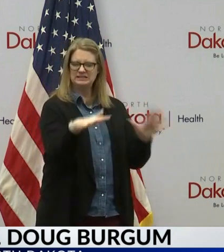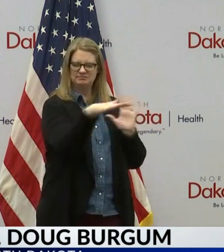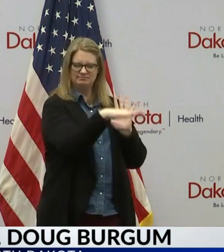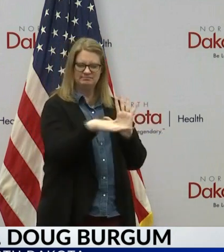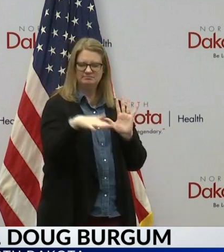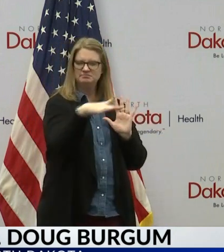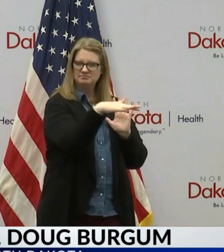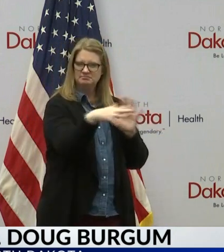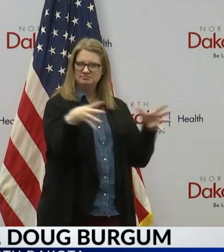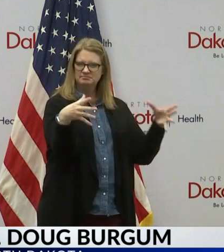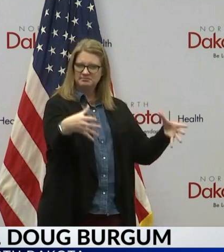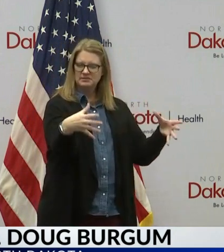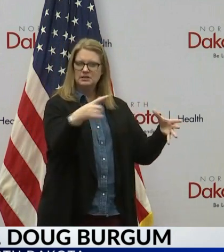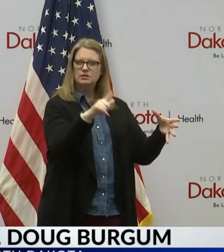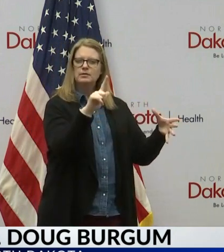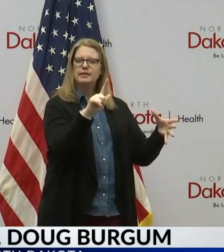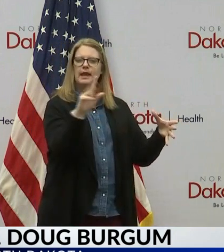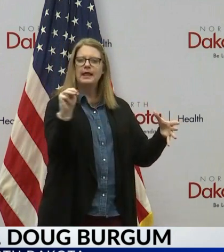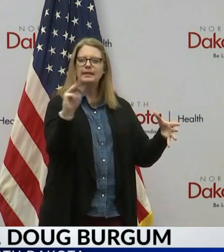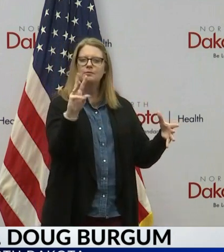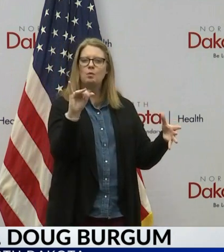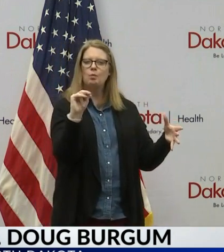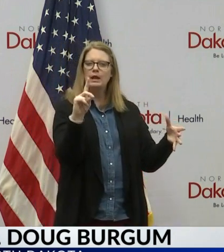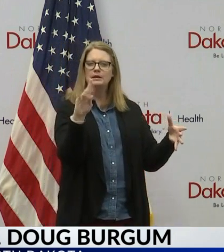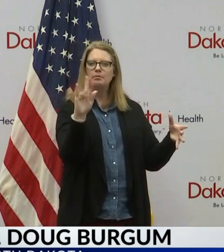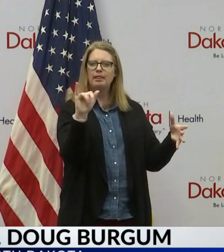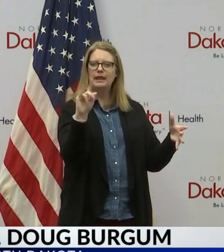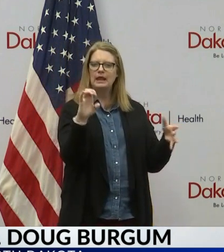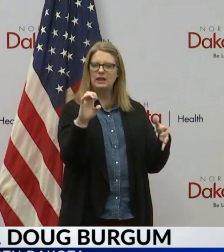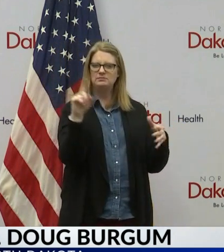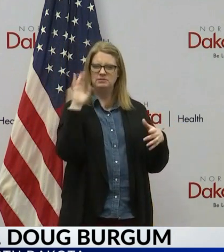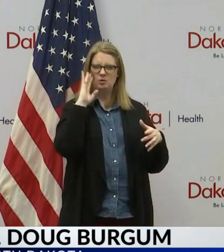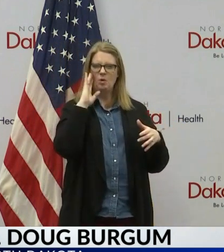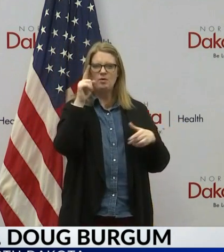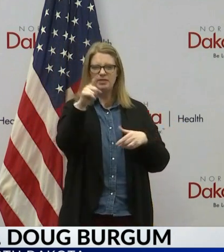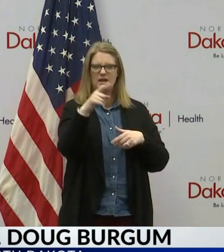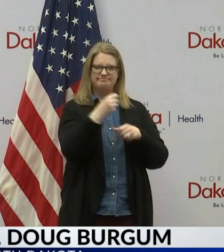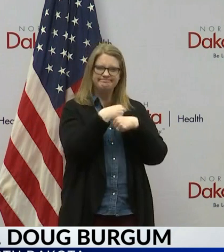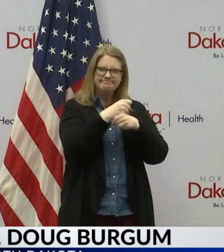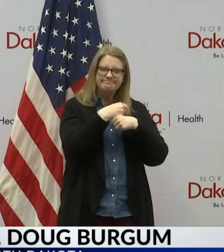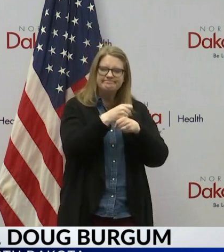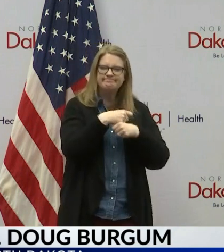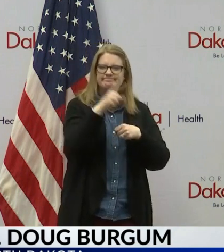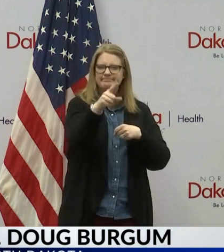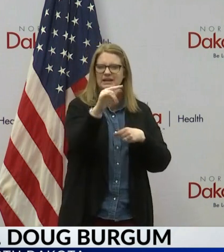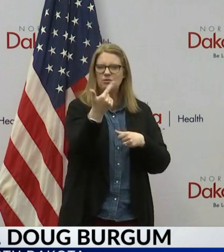SUNDAY APRIL 12 IN GRAND FORKS TODAY HELPING WITH THE TEST